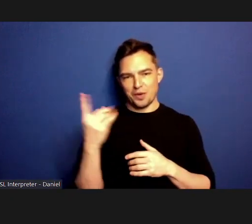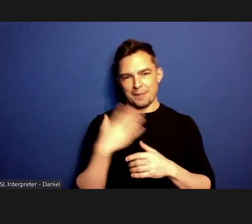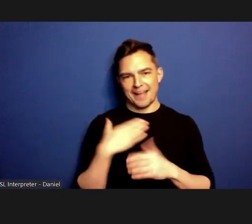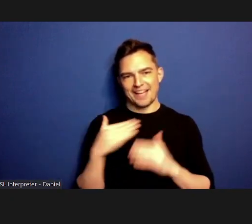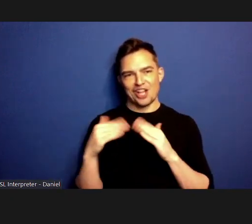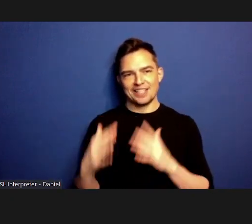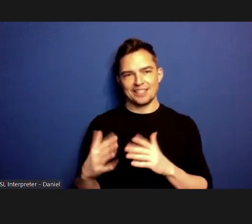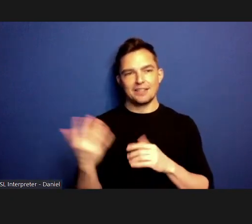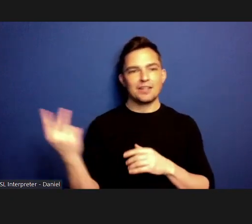were at a conference.